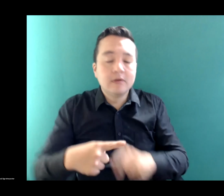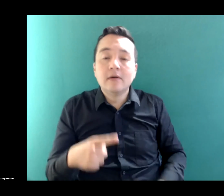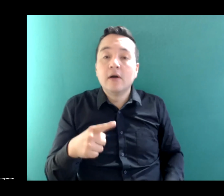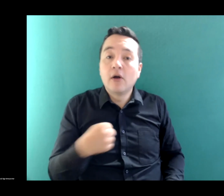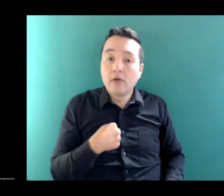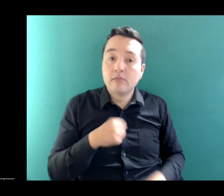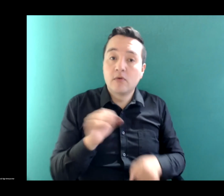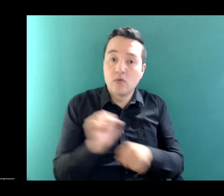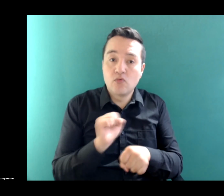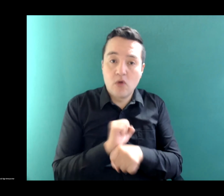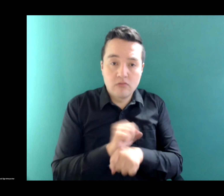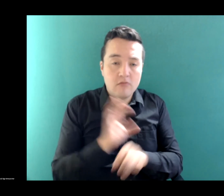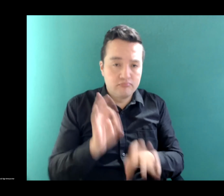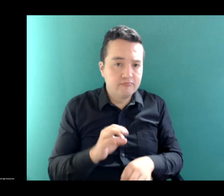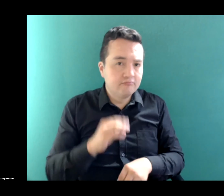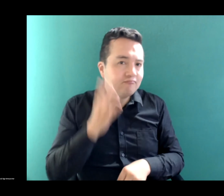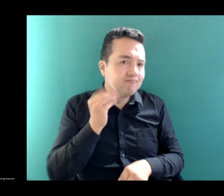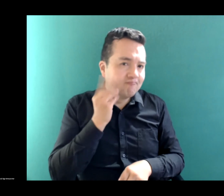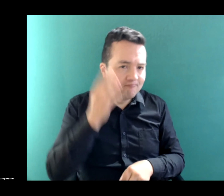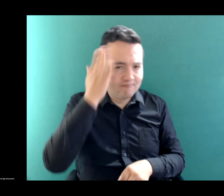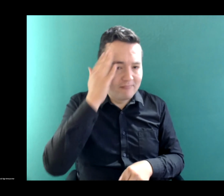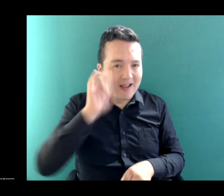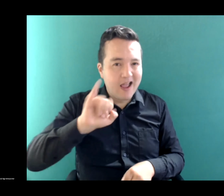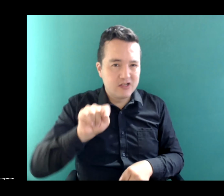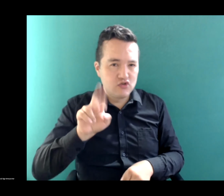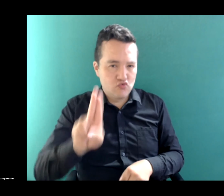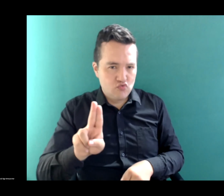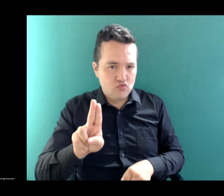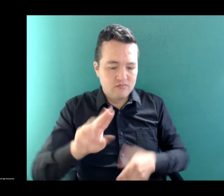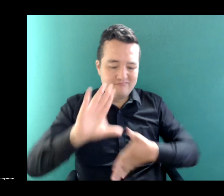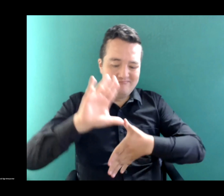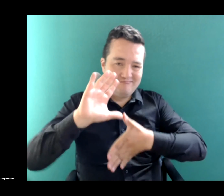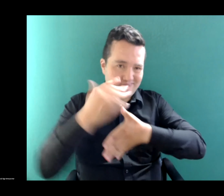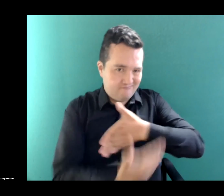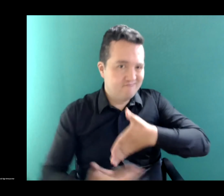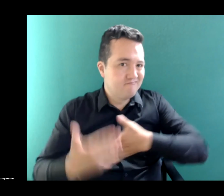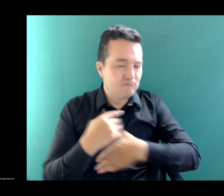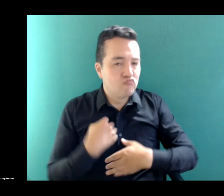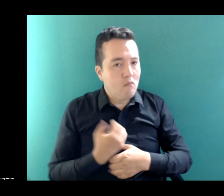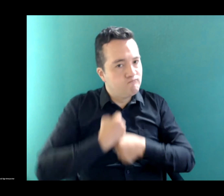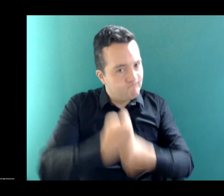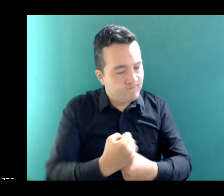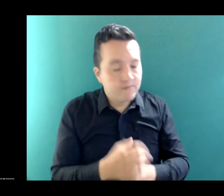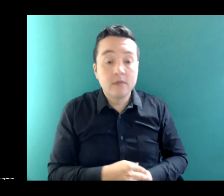Beyond this, I run a company. We are working with several platforms in different areas. Especially in cultural segments but others as well.